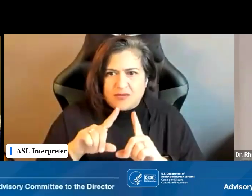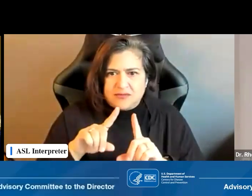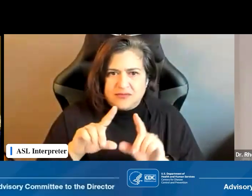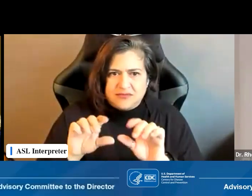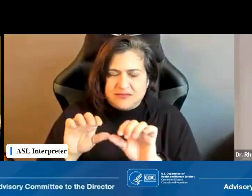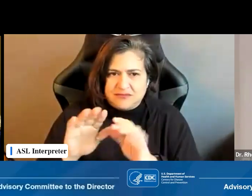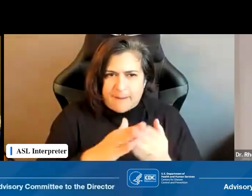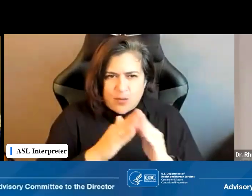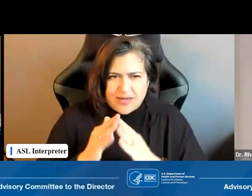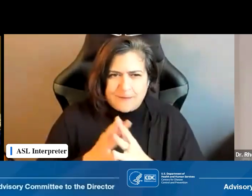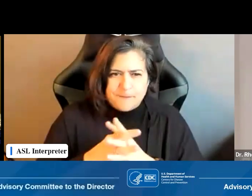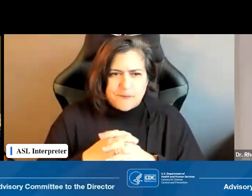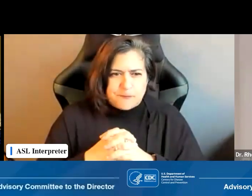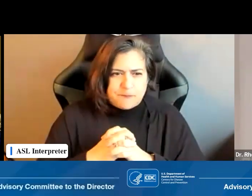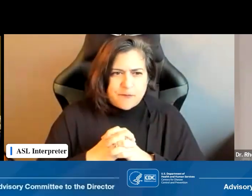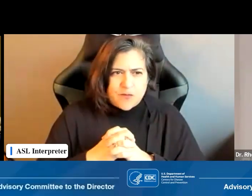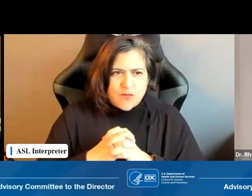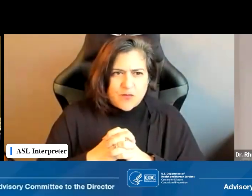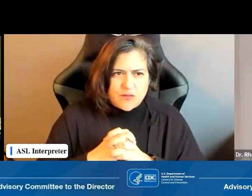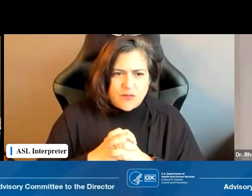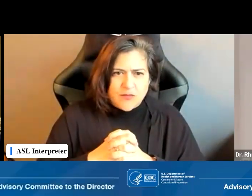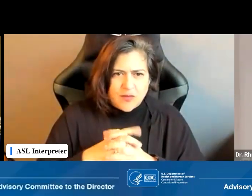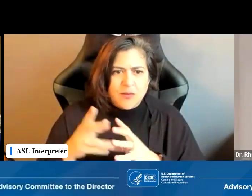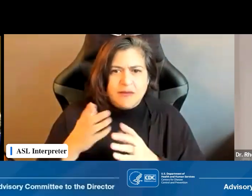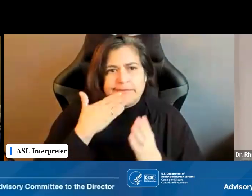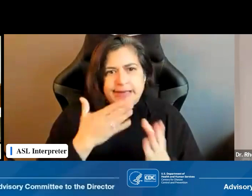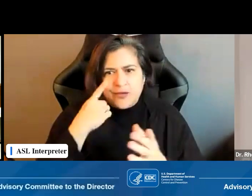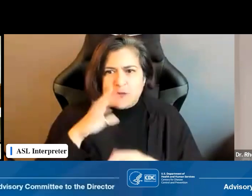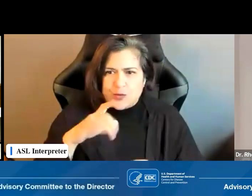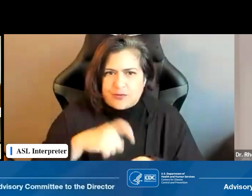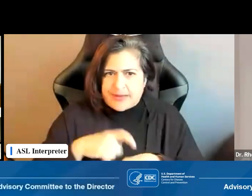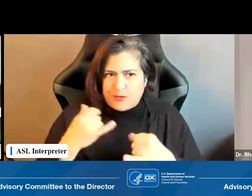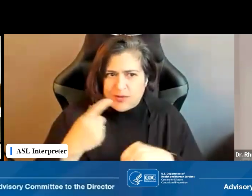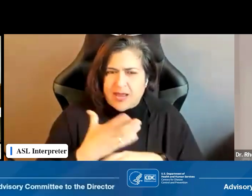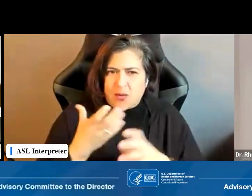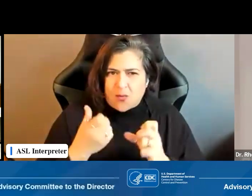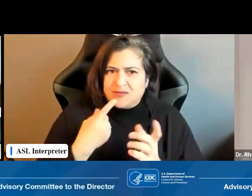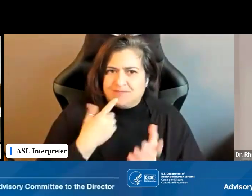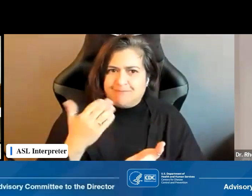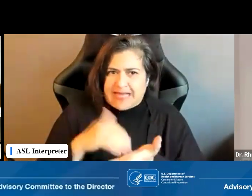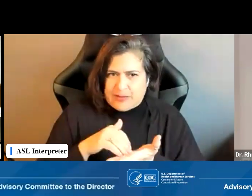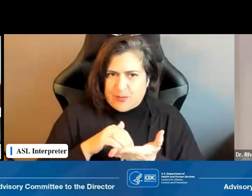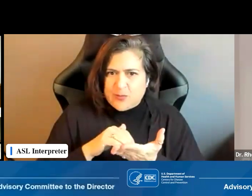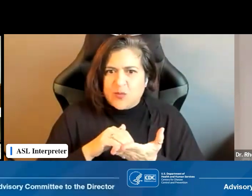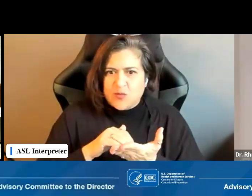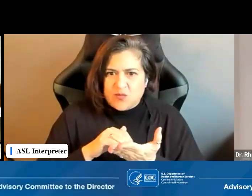Okay. Thanks so much for taking the time today. We really appreciate it and just wanted to echo the appreciation